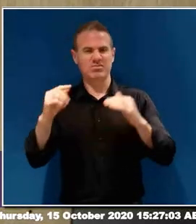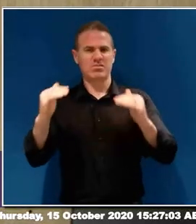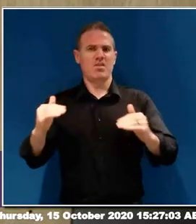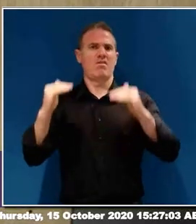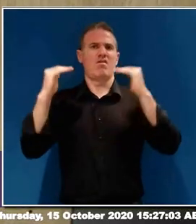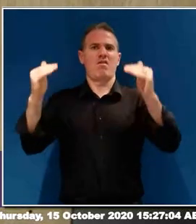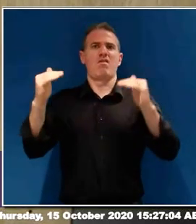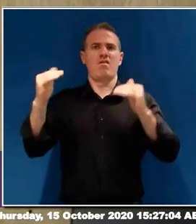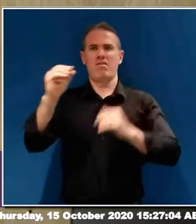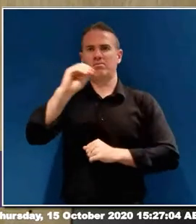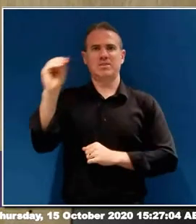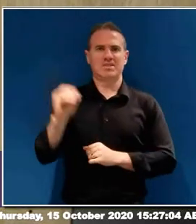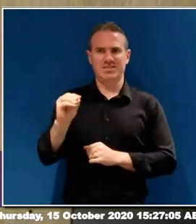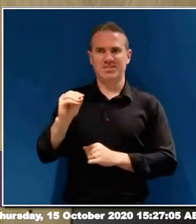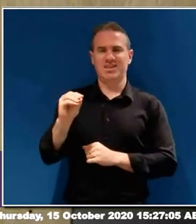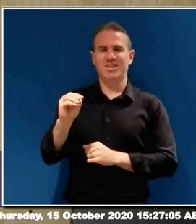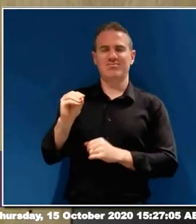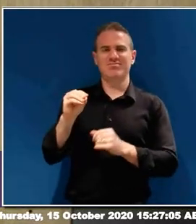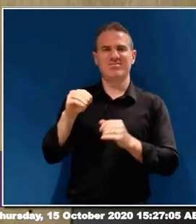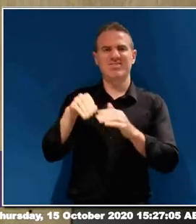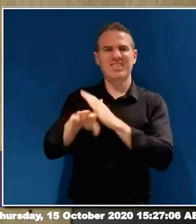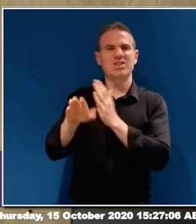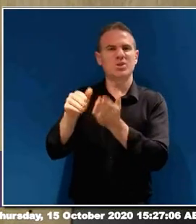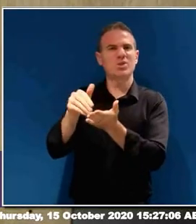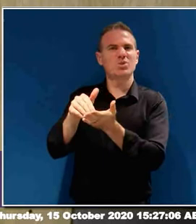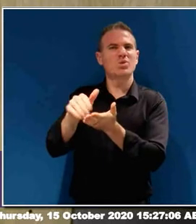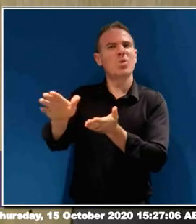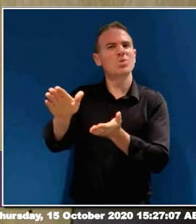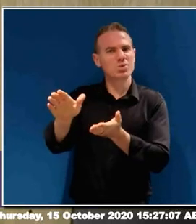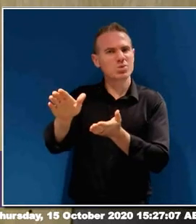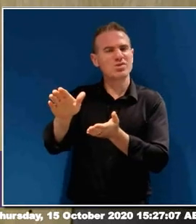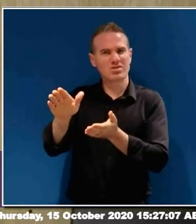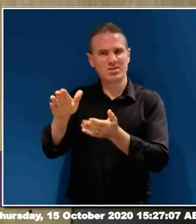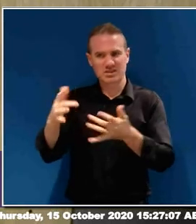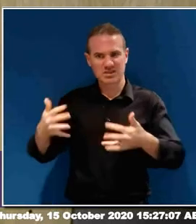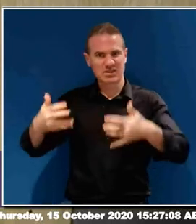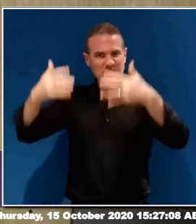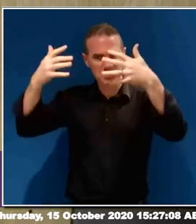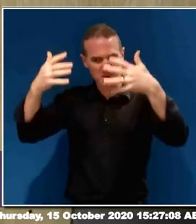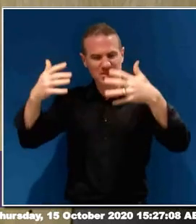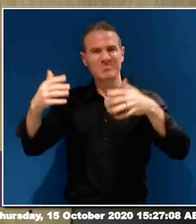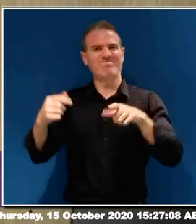statistics and so on, you know, these are the kids that you can see the most.